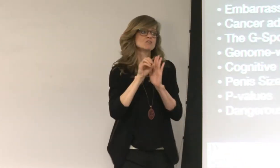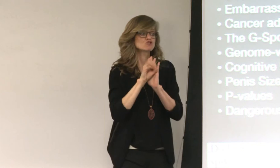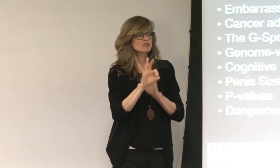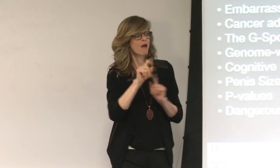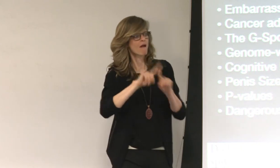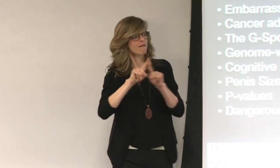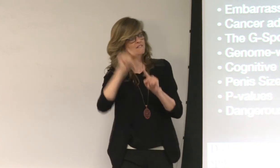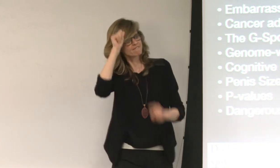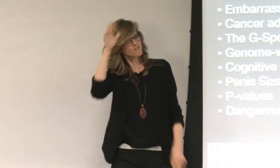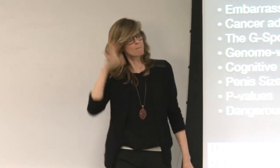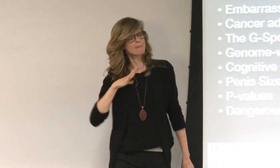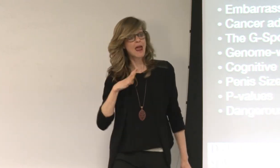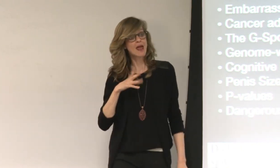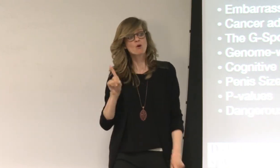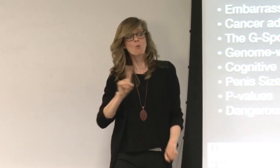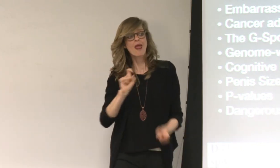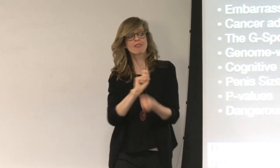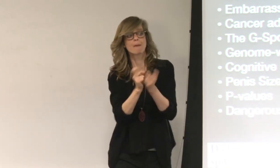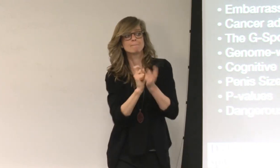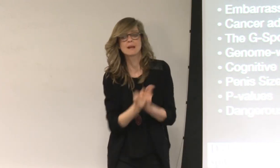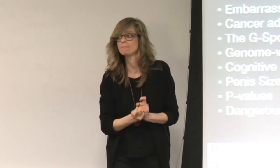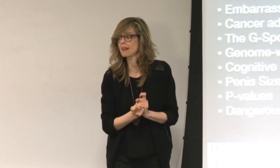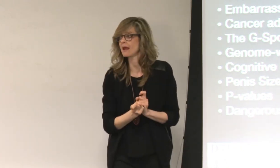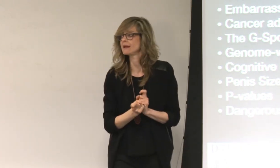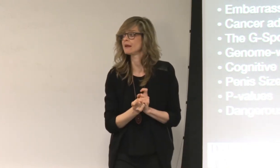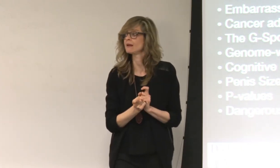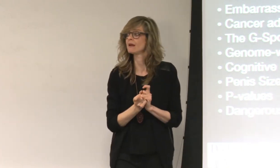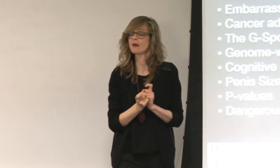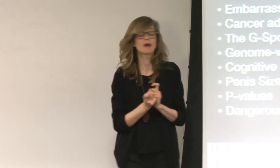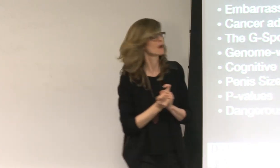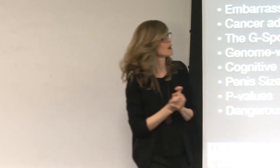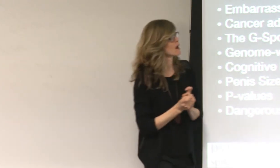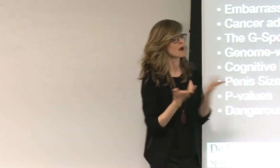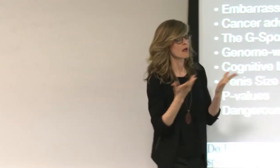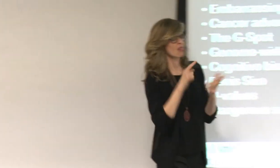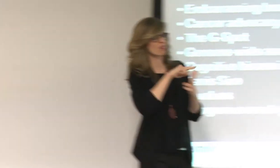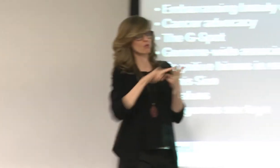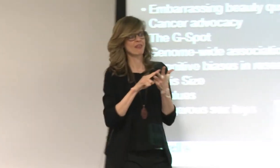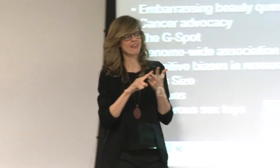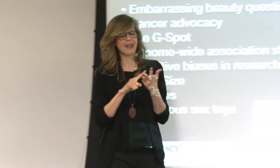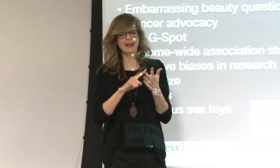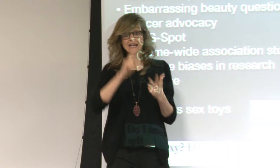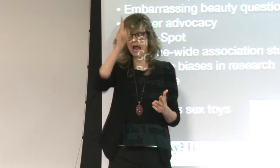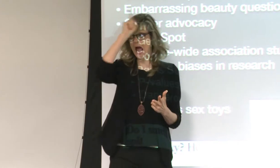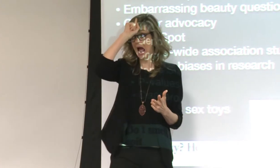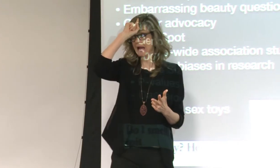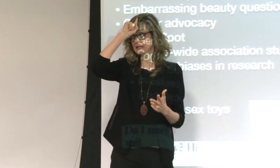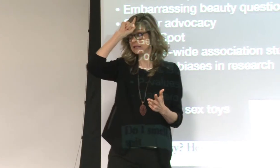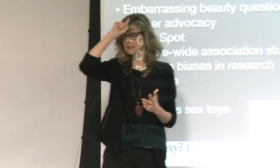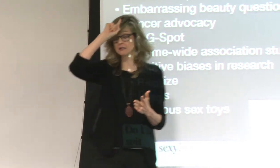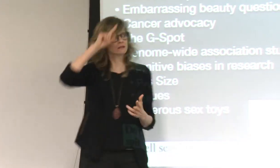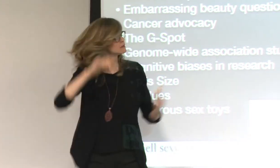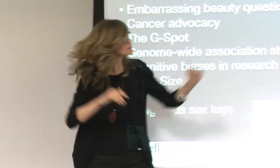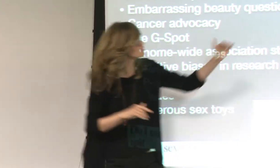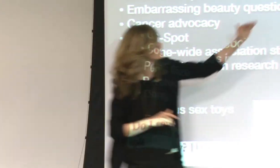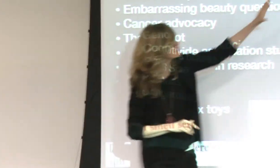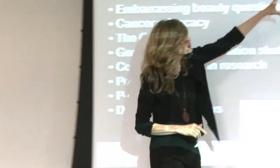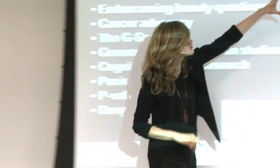AND IT WAS PICTURES OF DIFFERENT MALES THAT HAD BEEN EDITED. THEY CHANGED FOR THE HEIGHT...